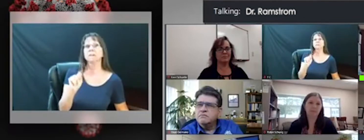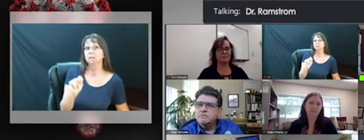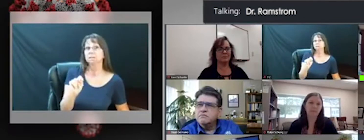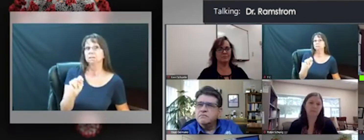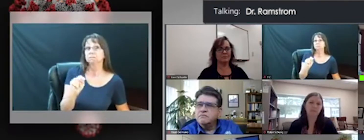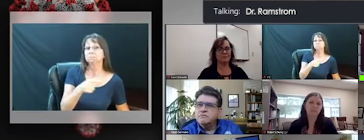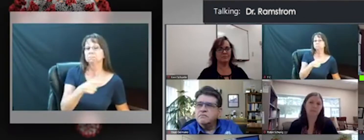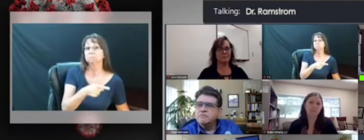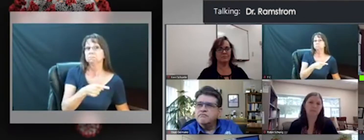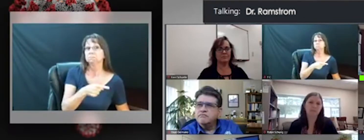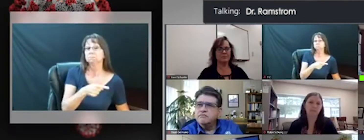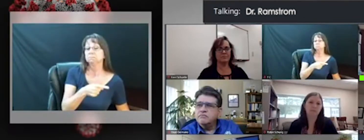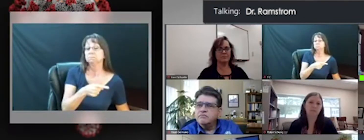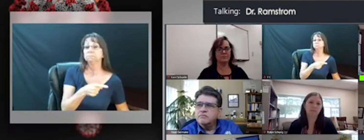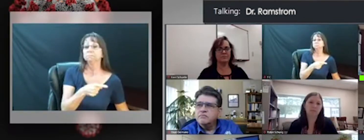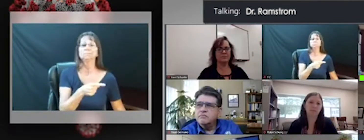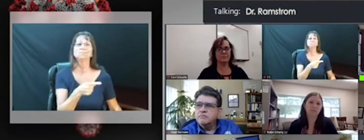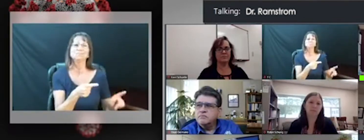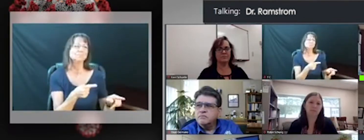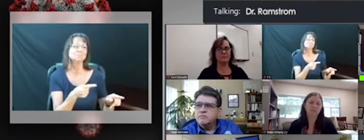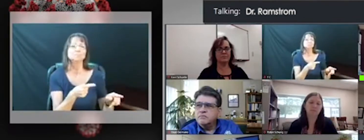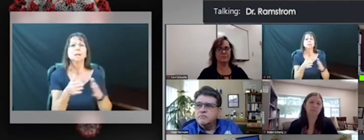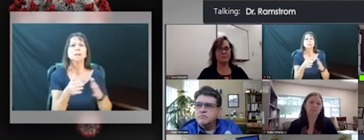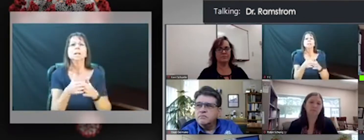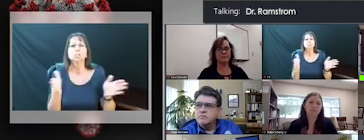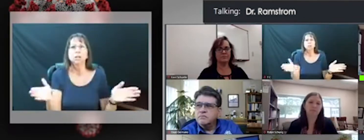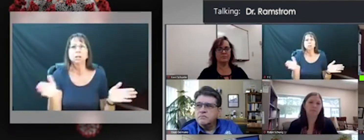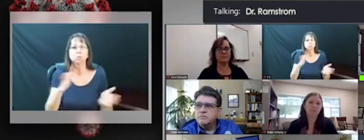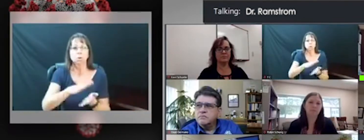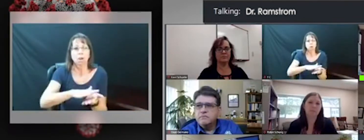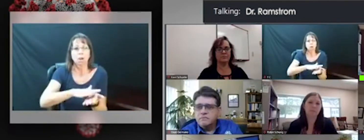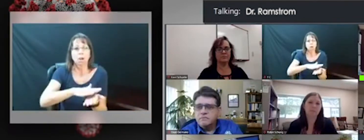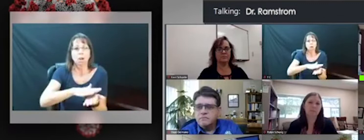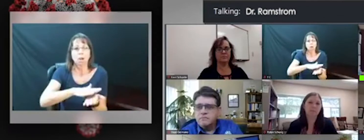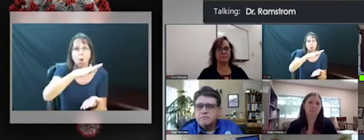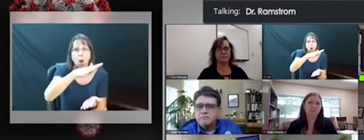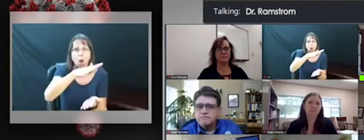I think college settings in general are really challenging, because these are generally younger